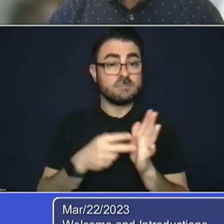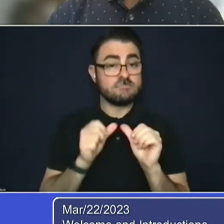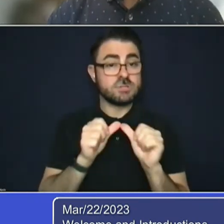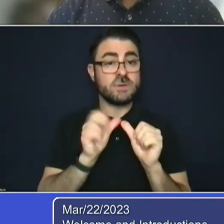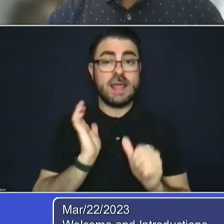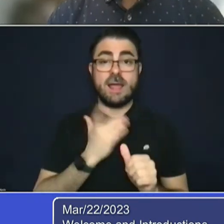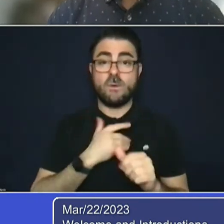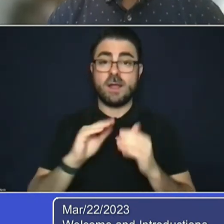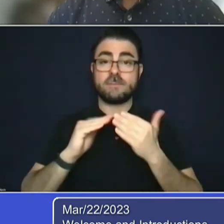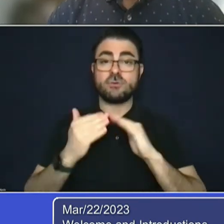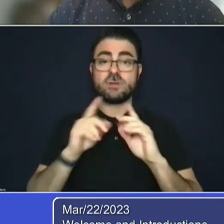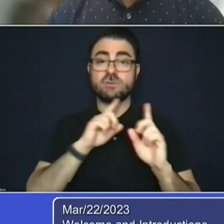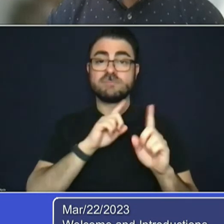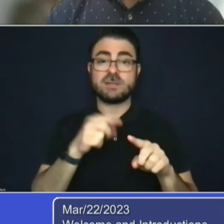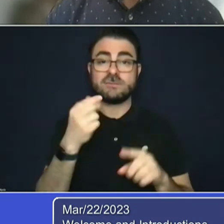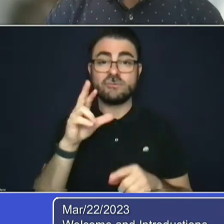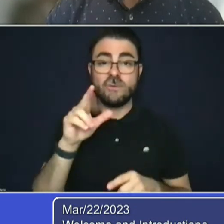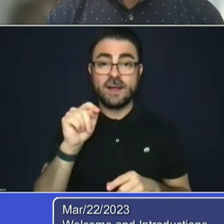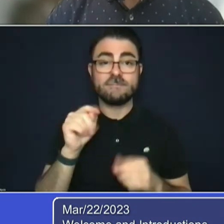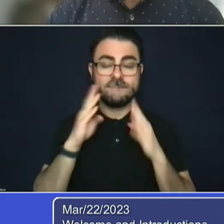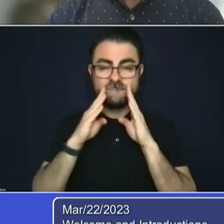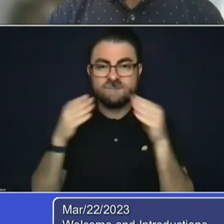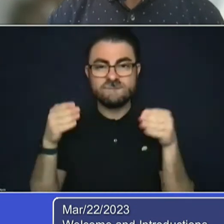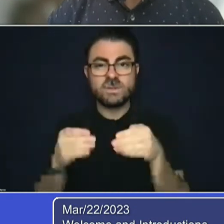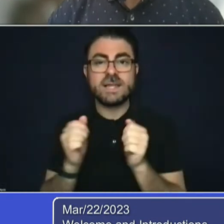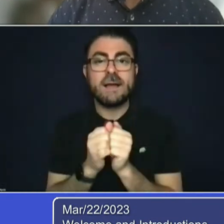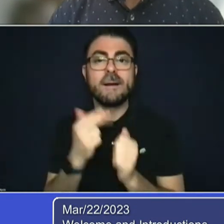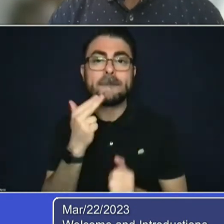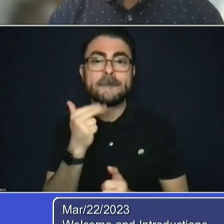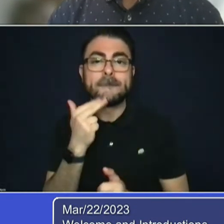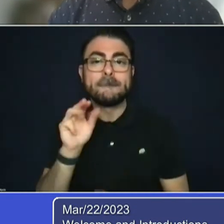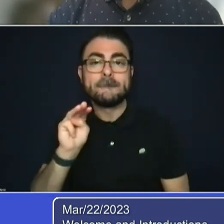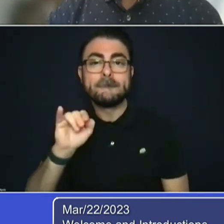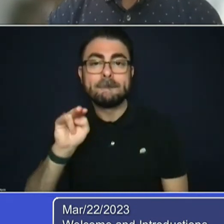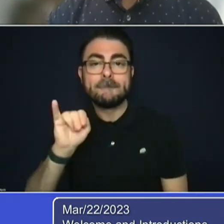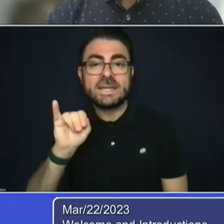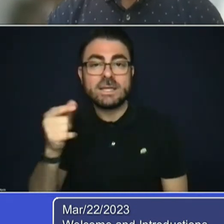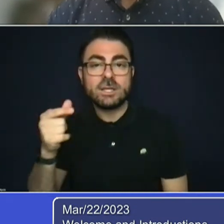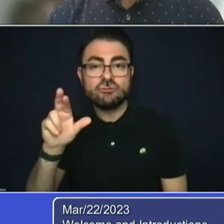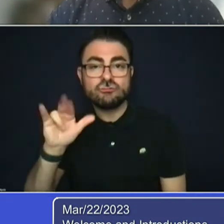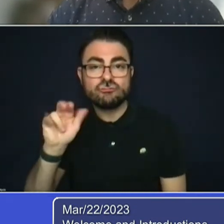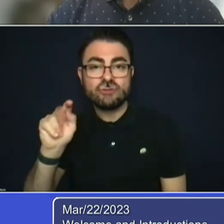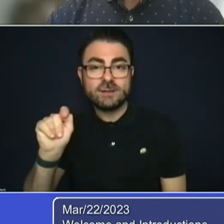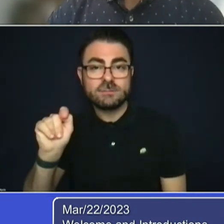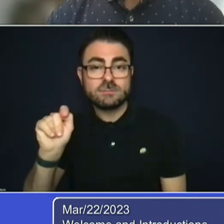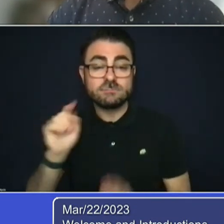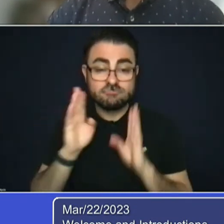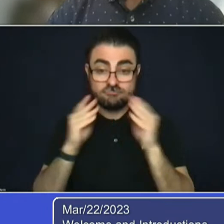THE NEXT IS ORGANIZATIONAL